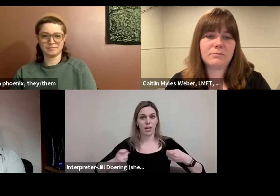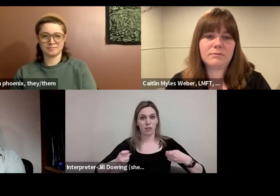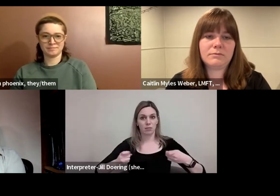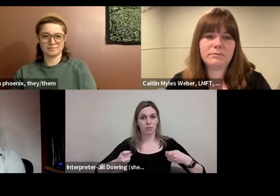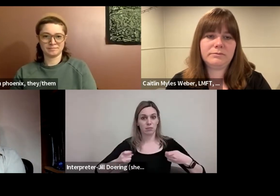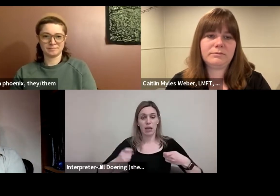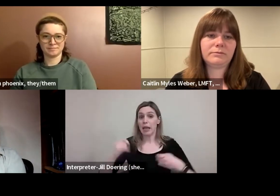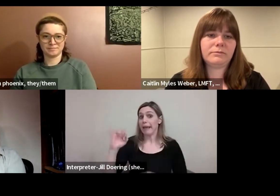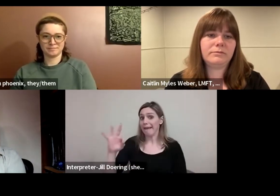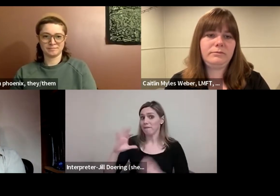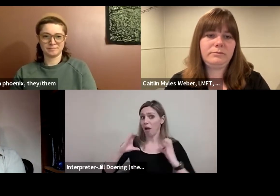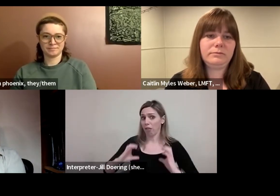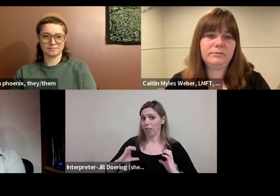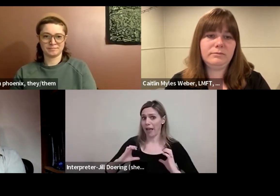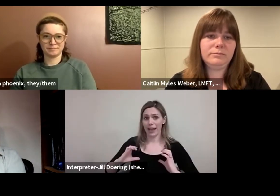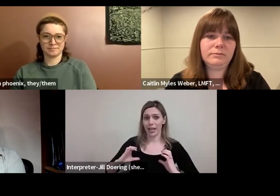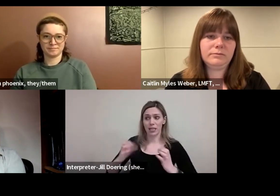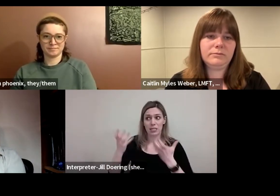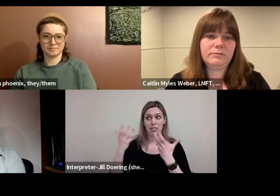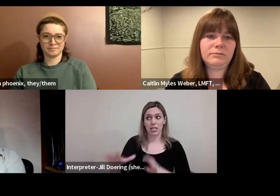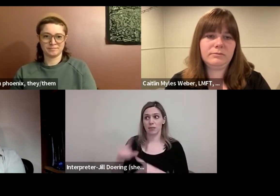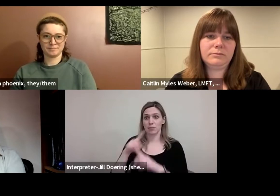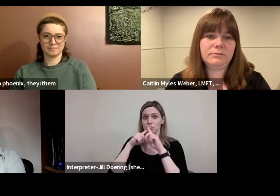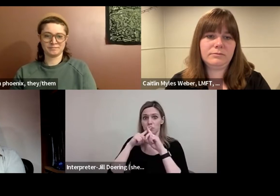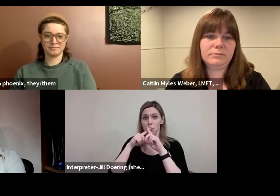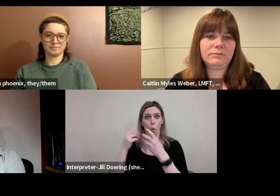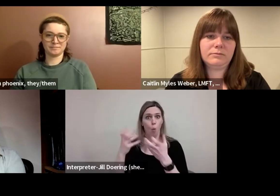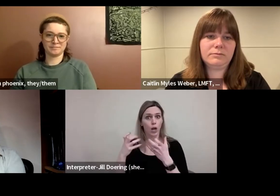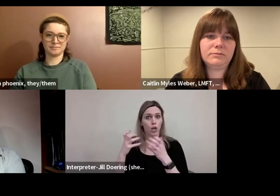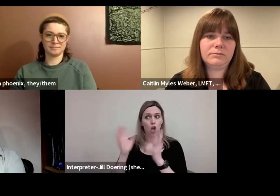they still convey information. And I tend to be very...